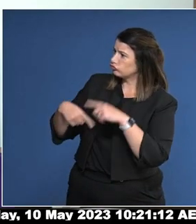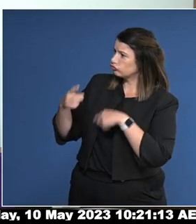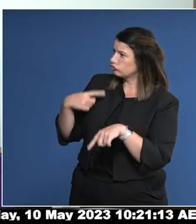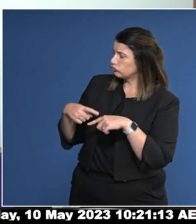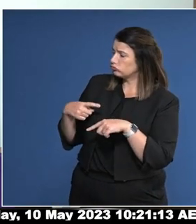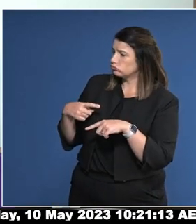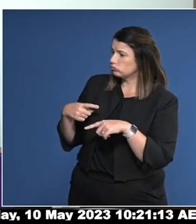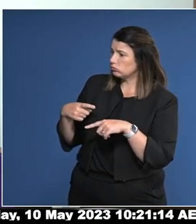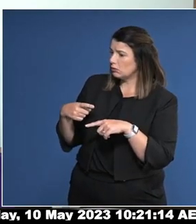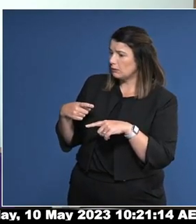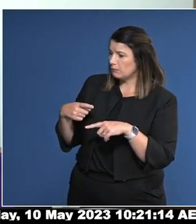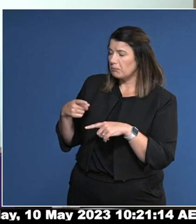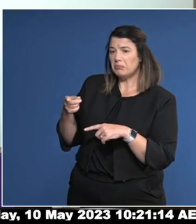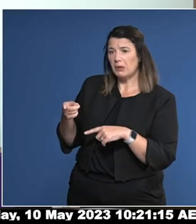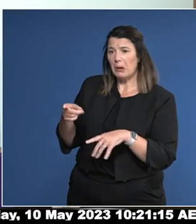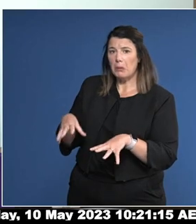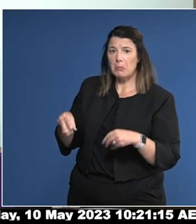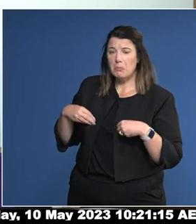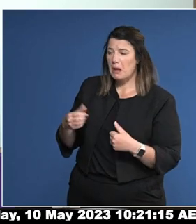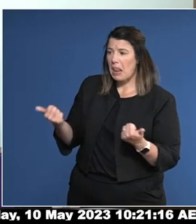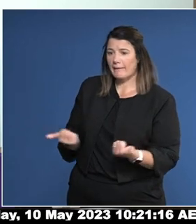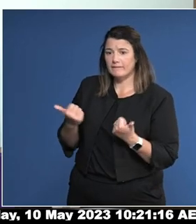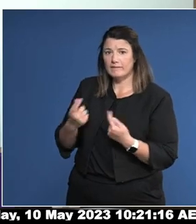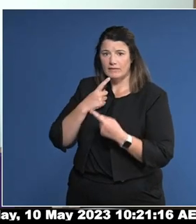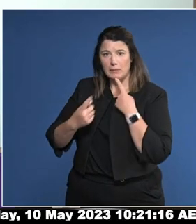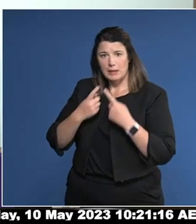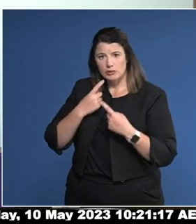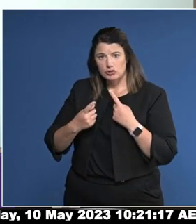school as satisfactory, irrespective of what might be happening at home?